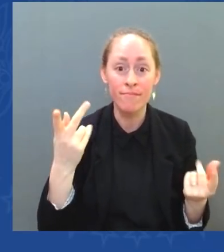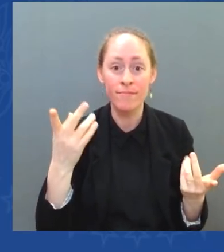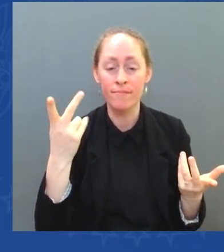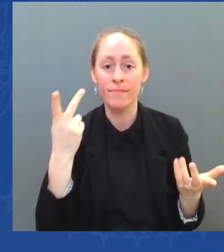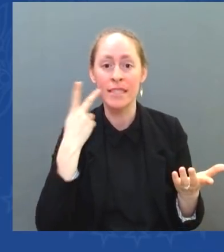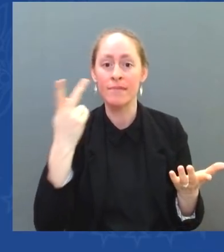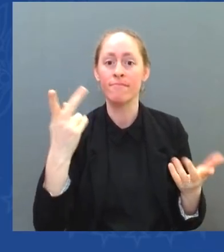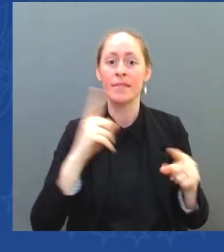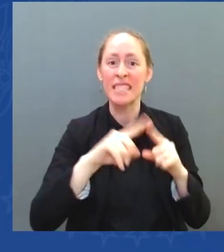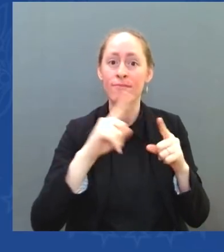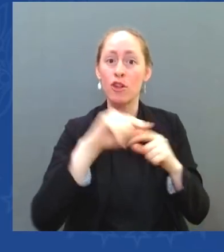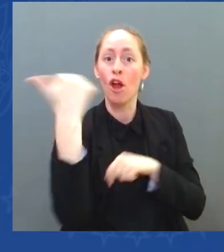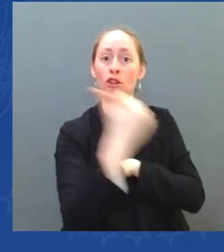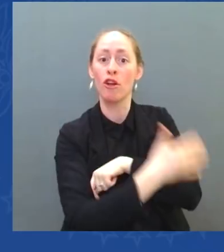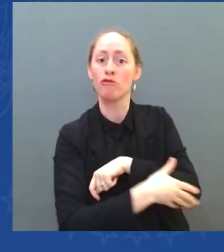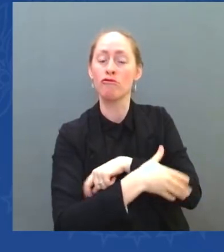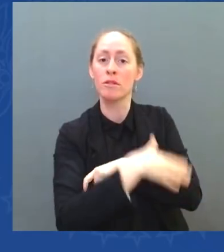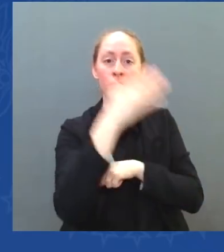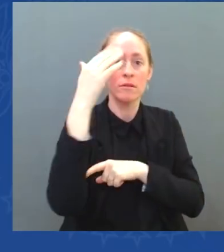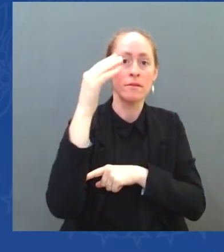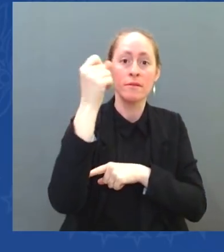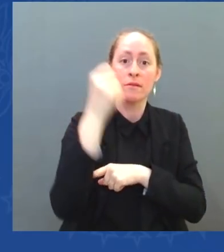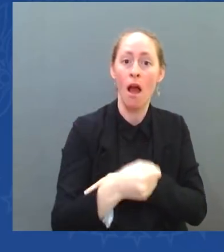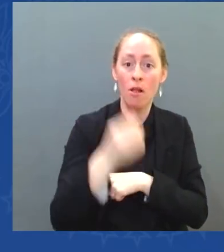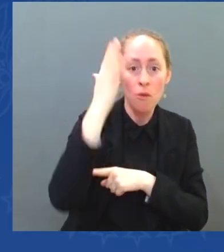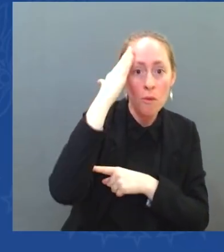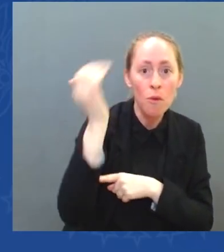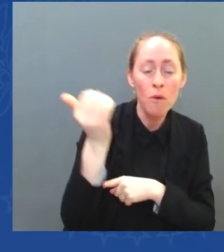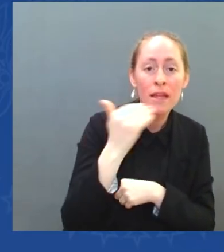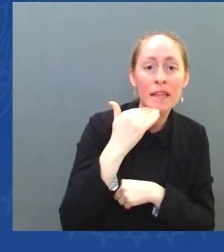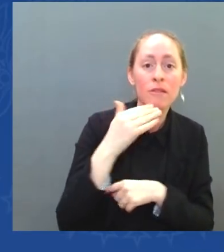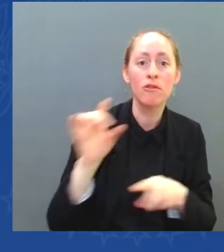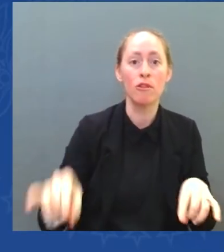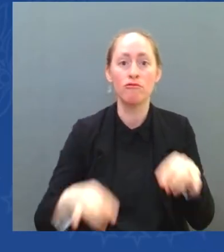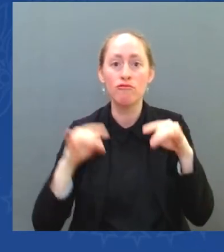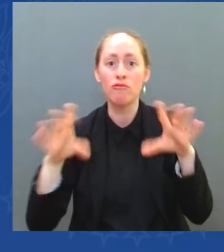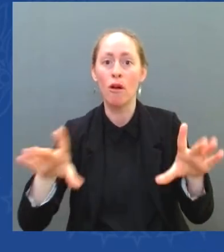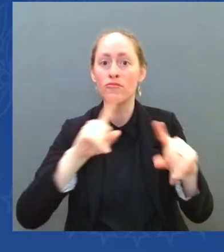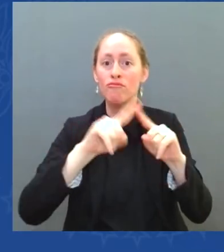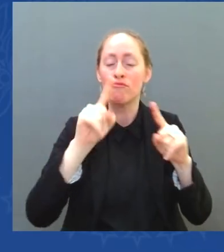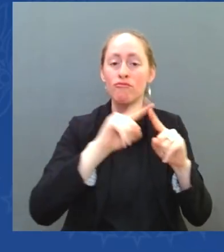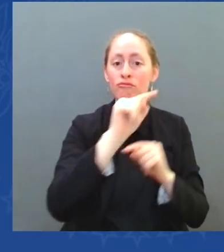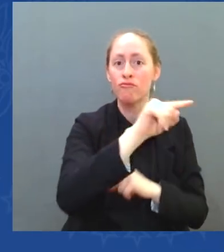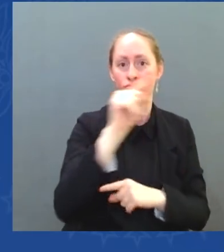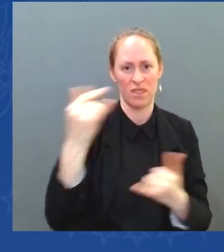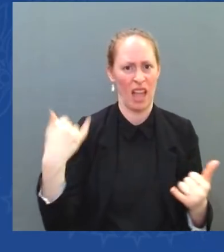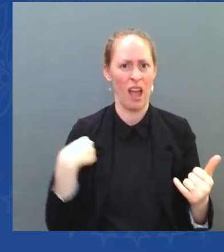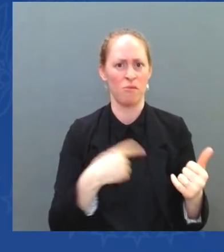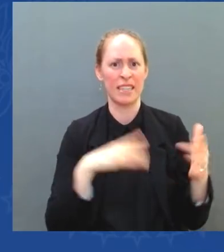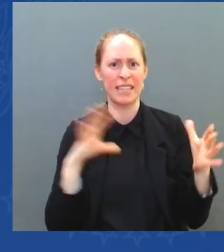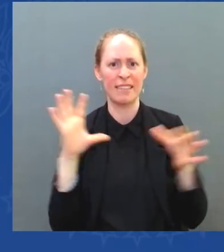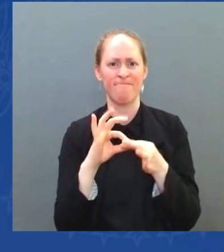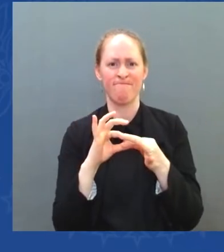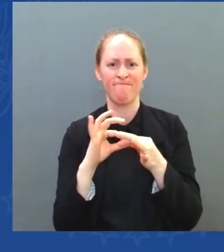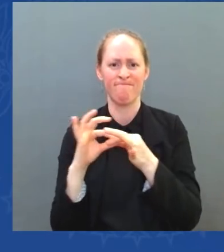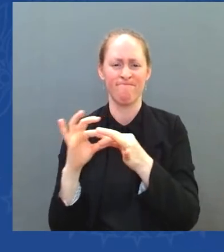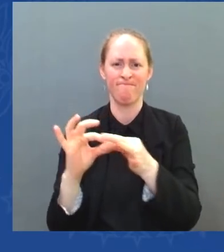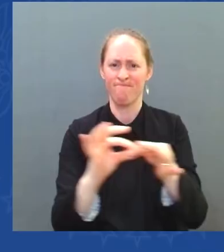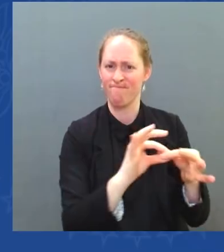against American families and families in Europe and around the world. And, by the way, we're also cutting off access to technology for him.